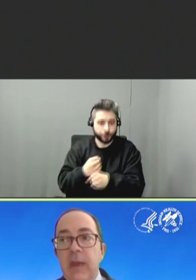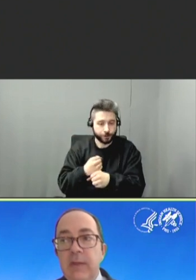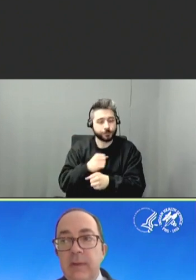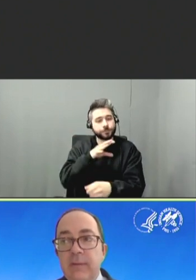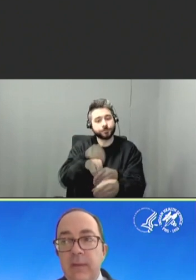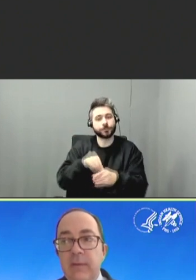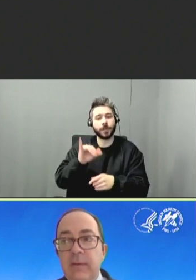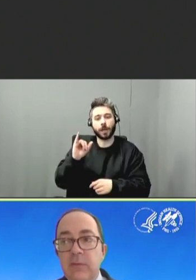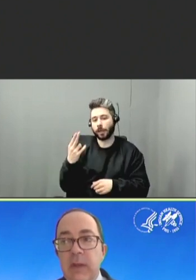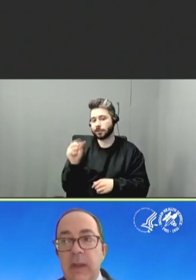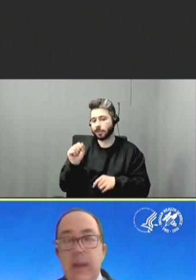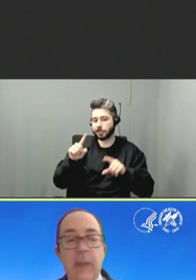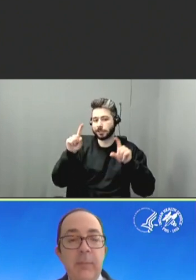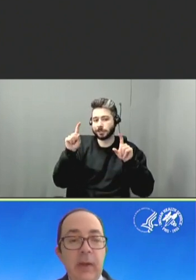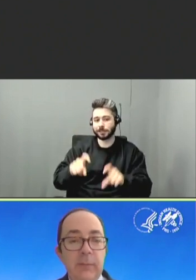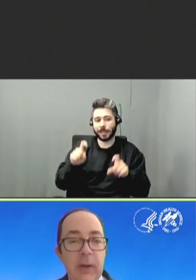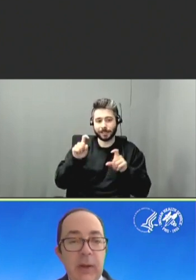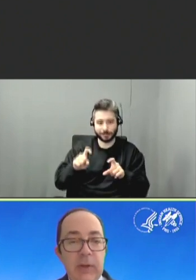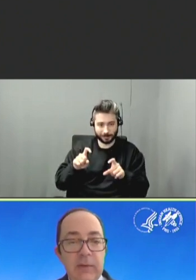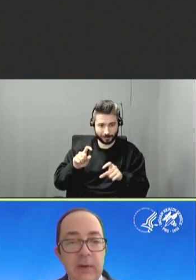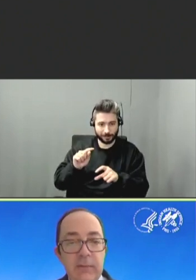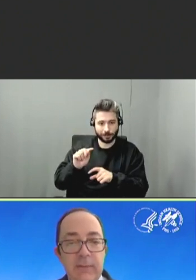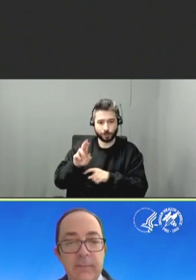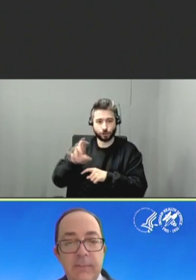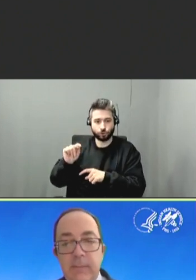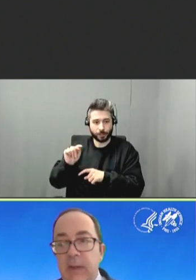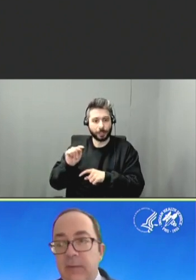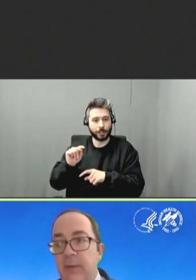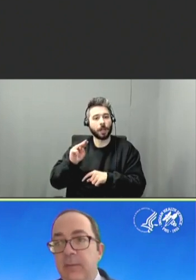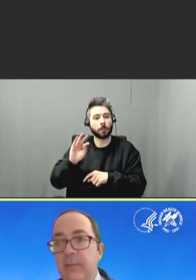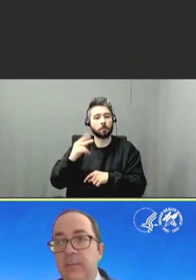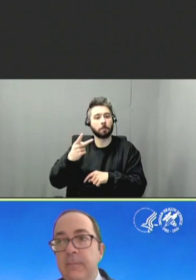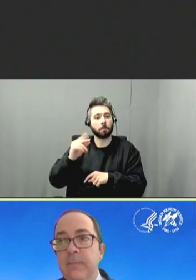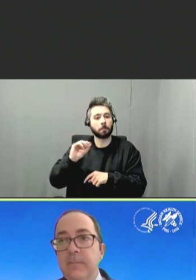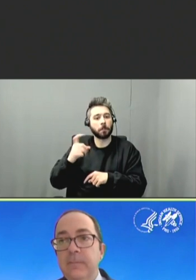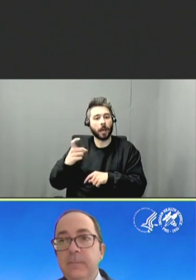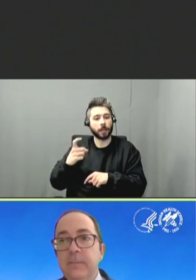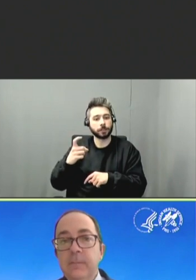the IHS test to treat and Mpox prep initiatives. Next slide.